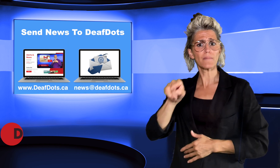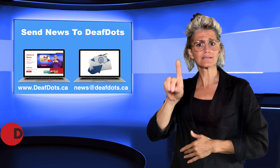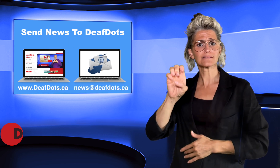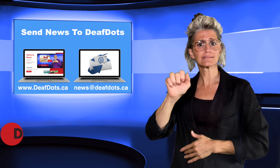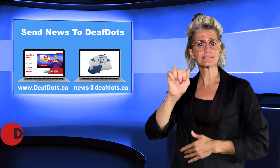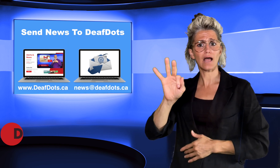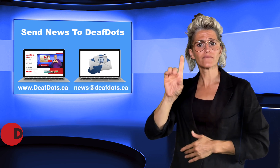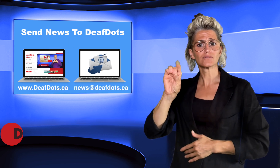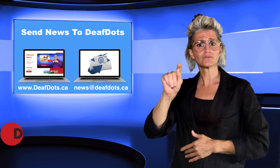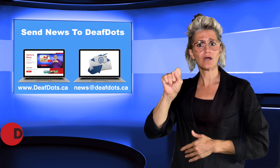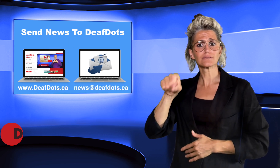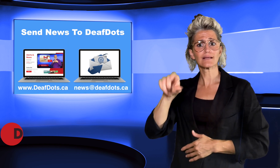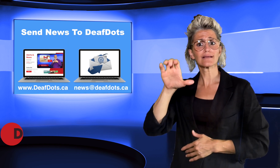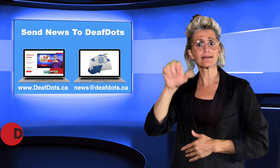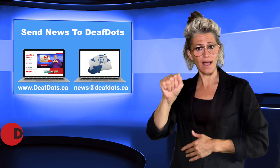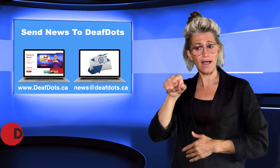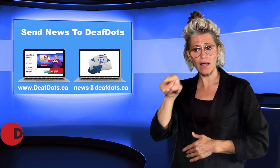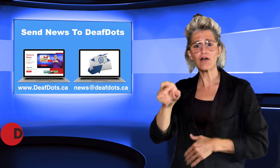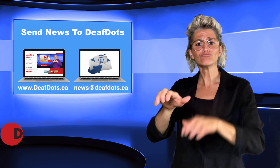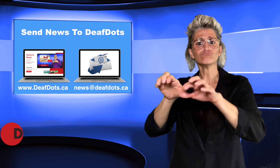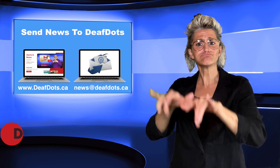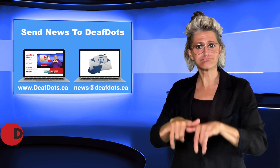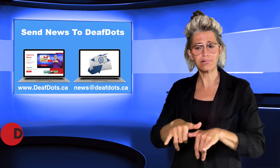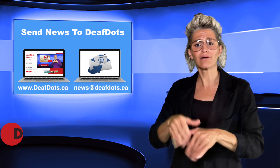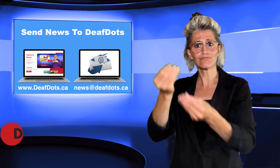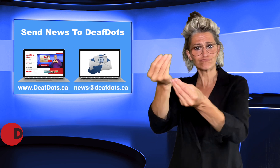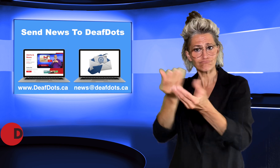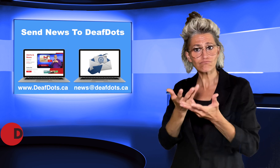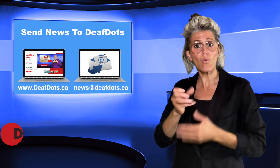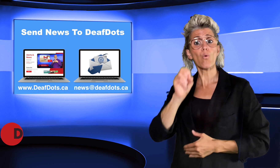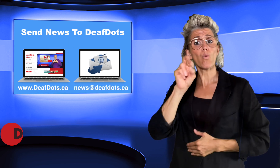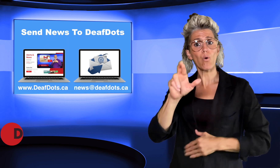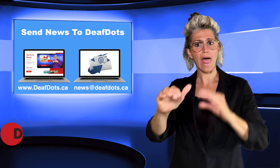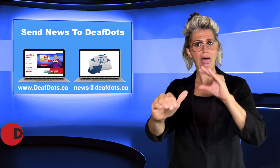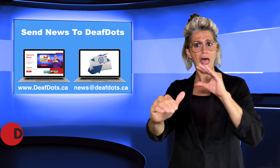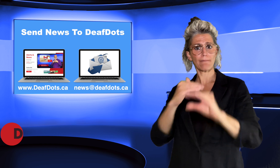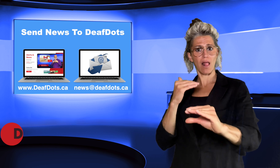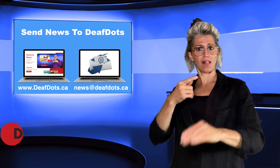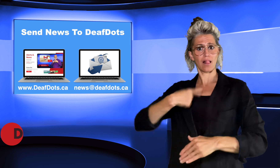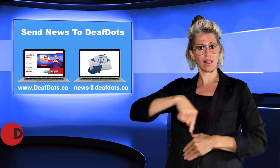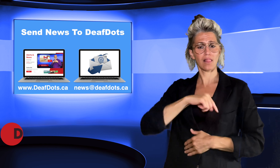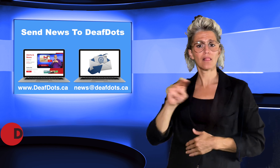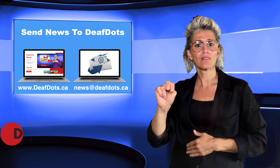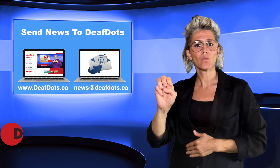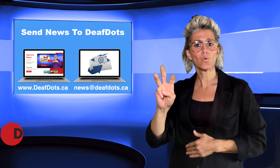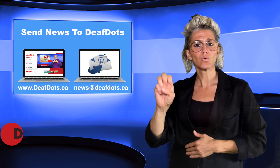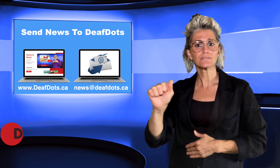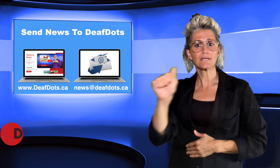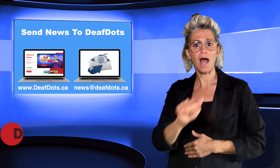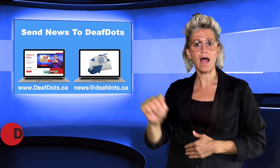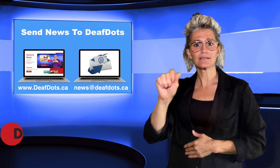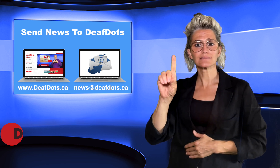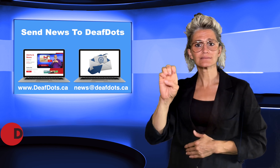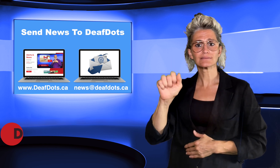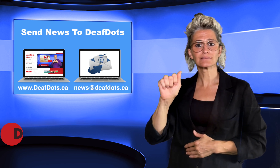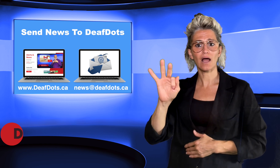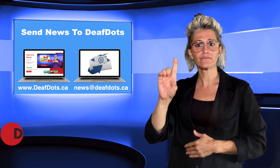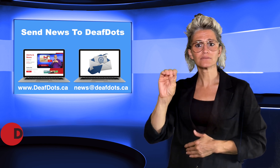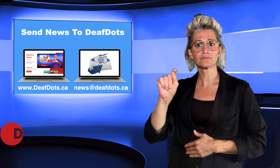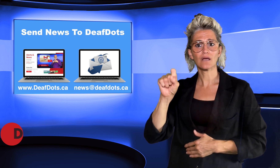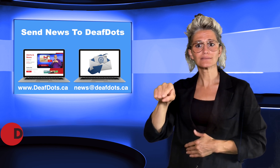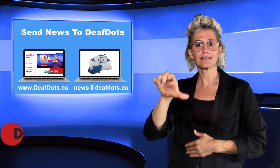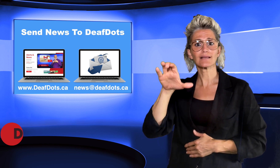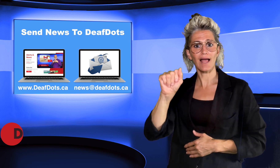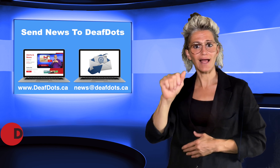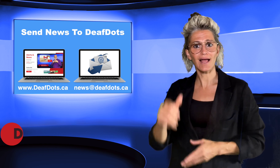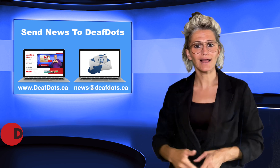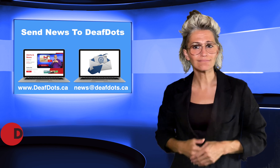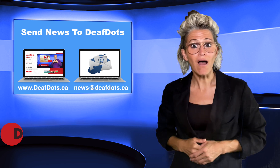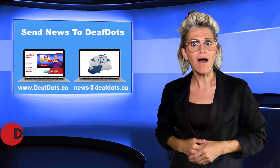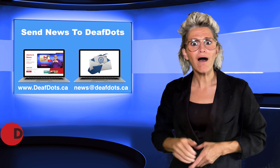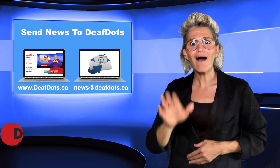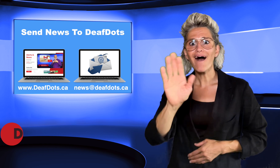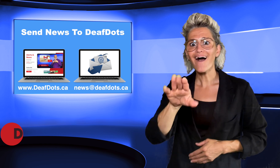our website www.DeafDots.ca or email to news@deafdots.ca.